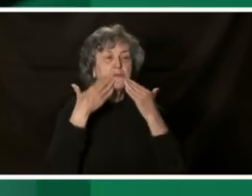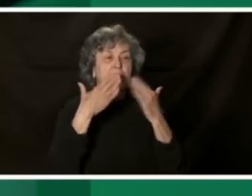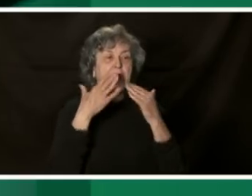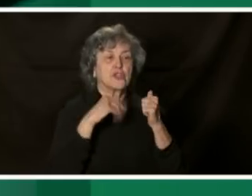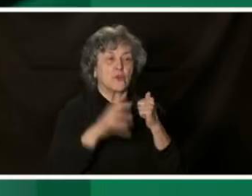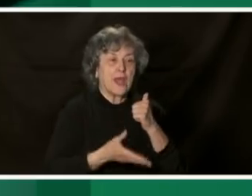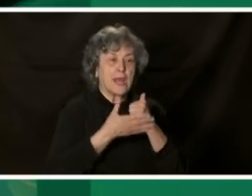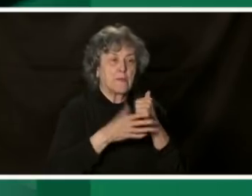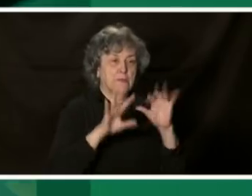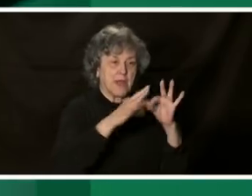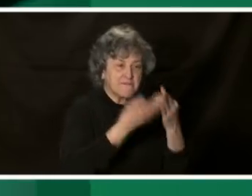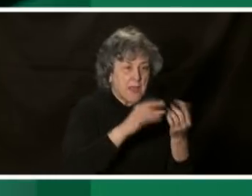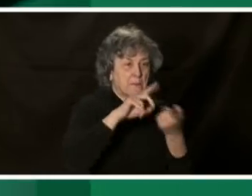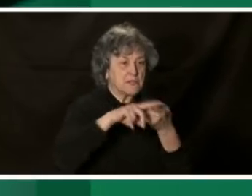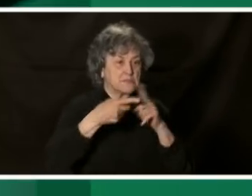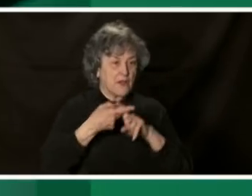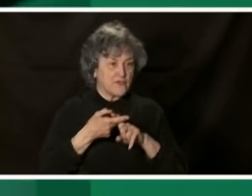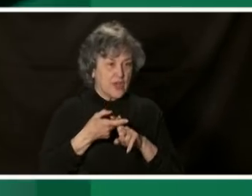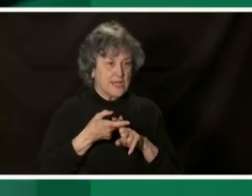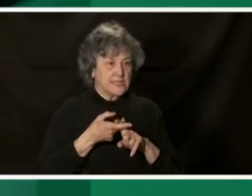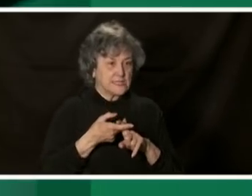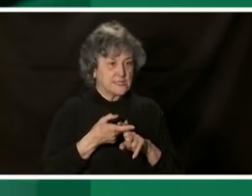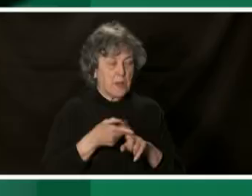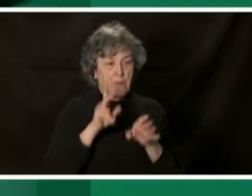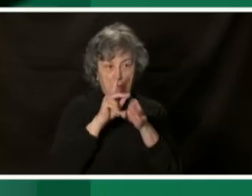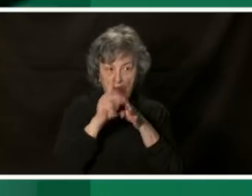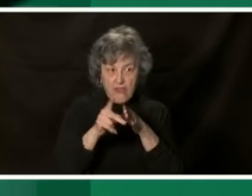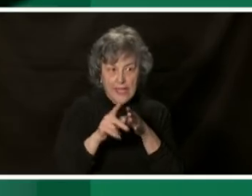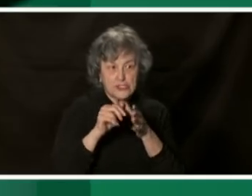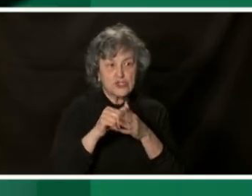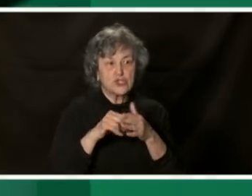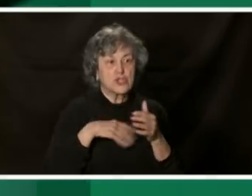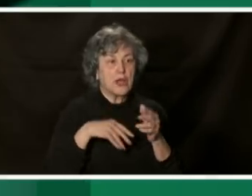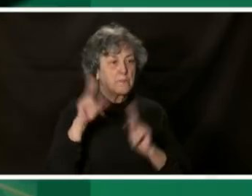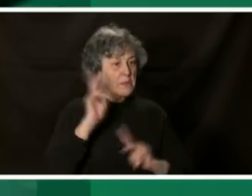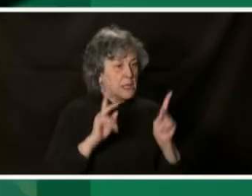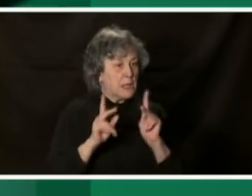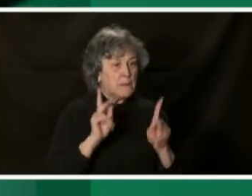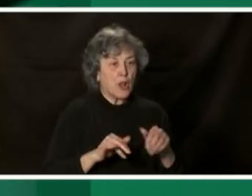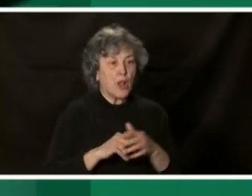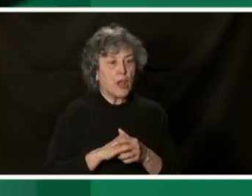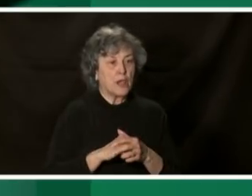MY FAMILY, MY FRIENDS, PROFESSORS, CHURCH PEOPLE, HOUSE MATES, AND ESPECIALLY GOD.